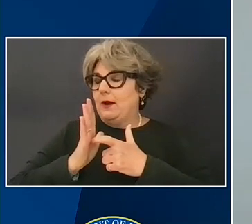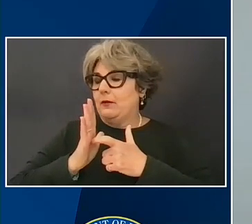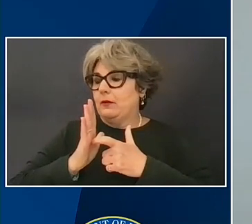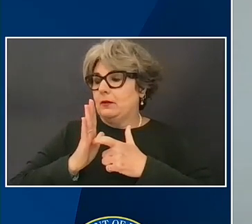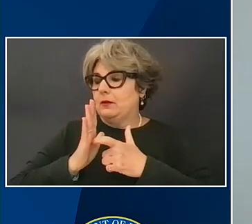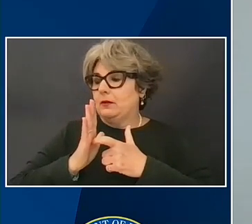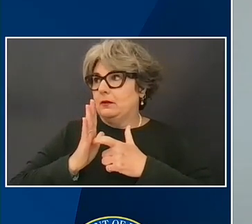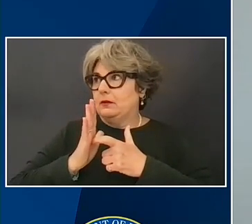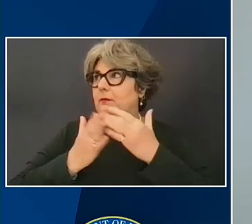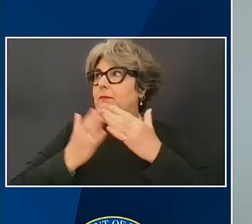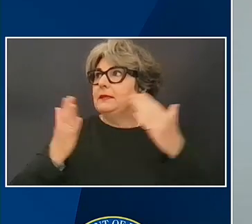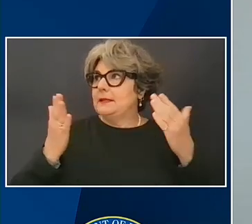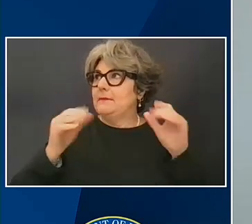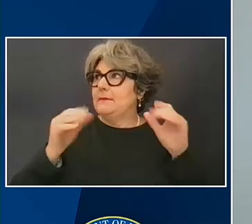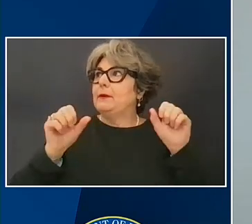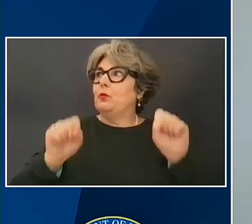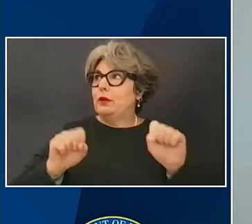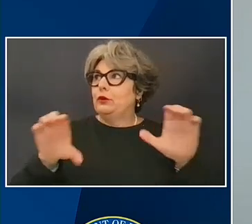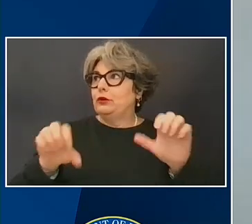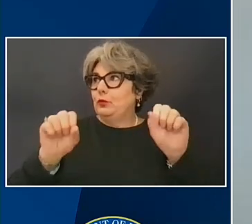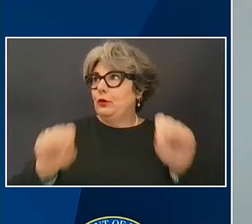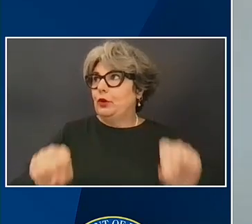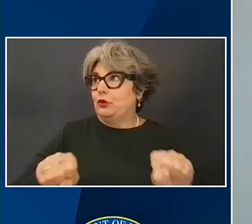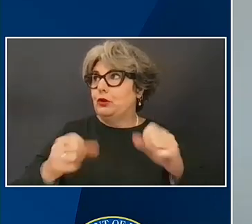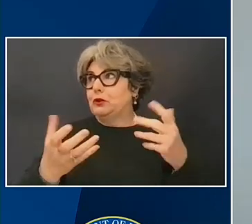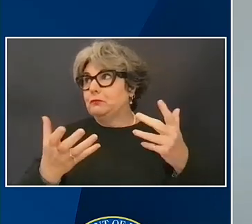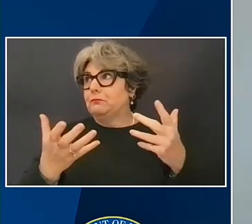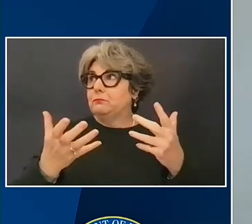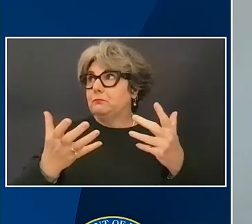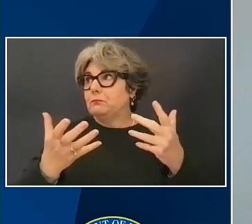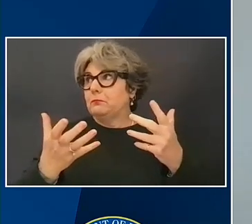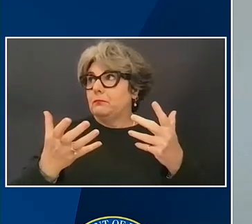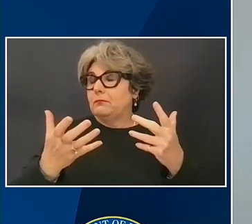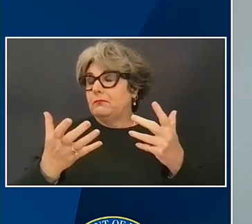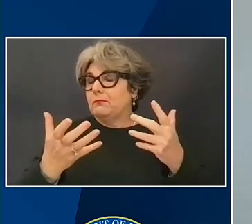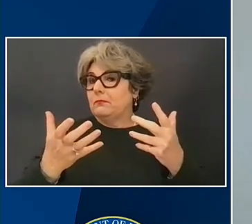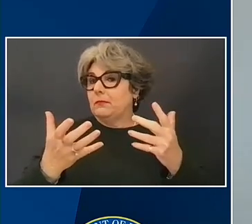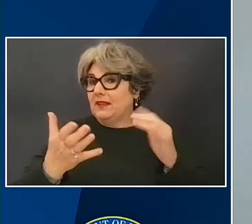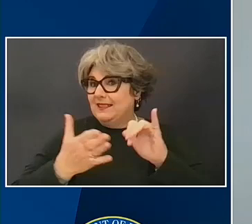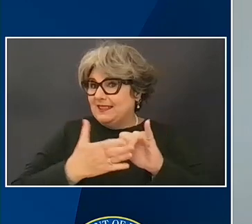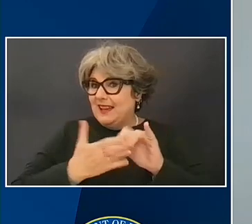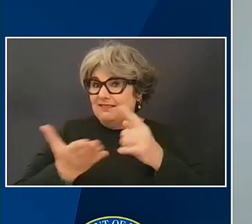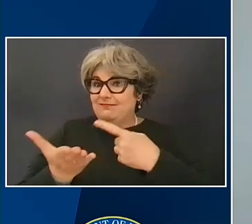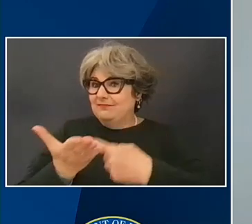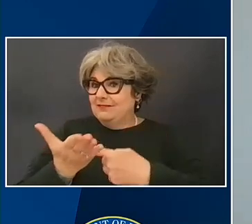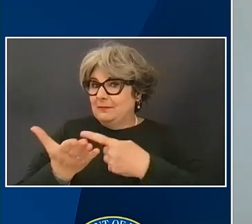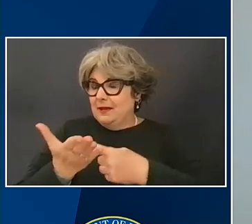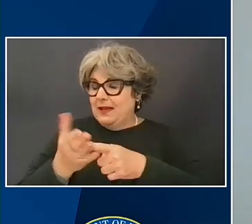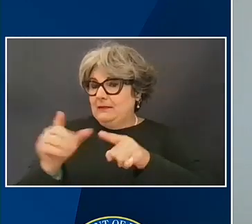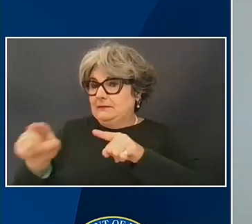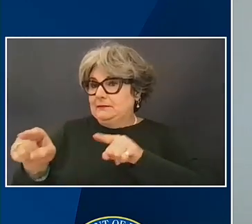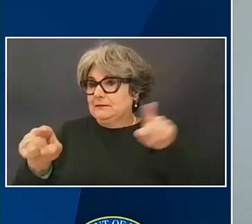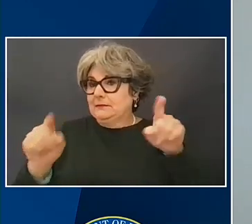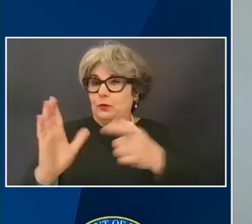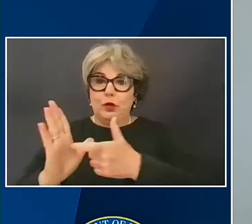could do. Is that, given that debate here between required to take attendance and cases